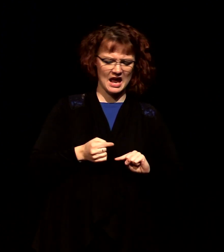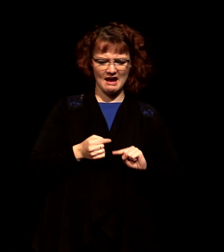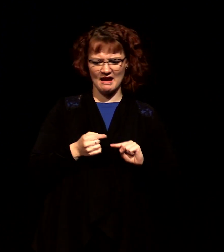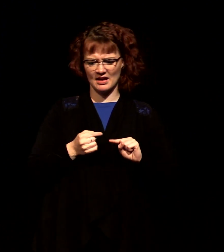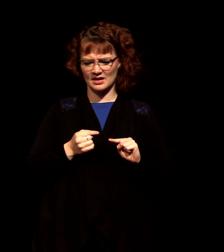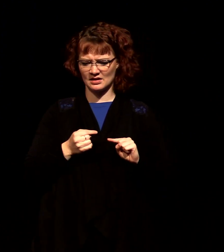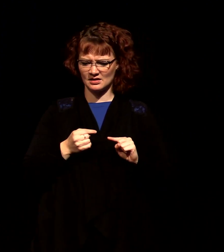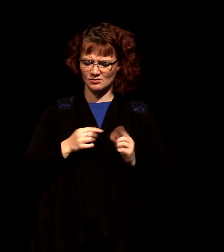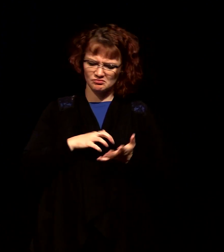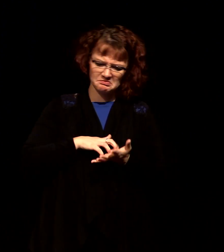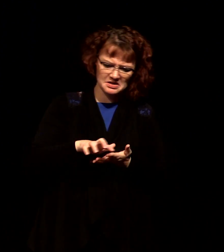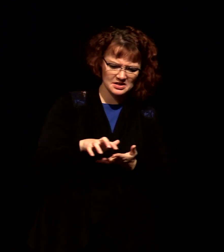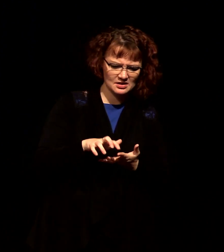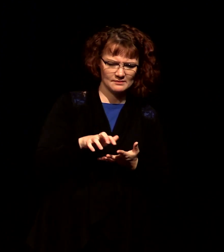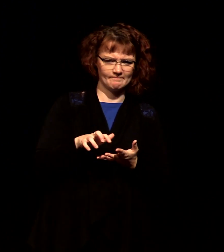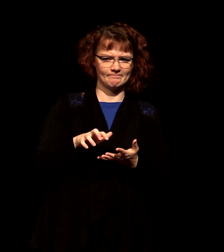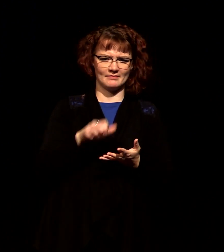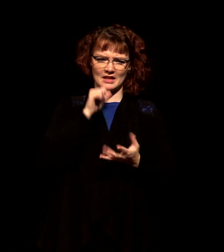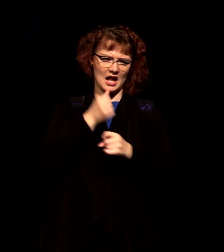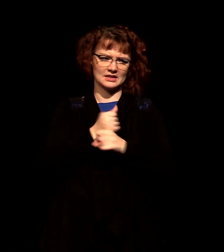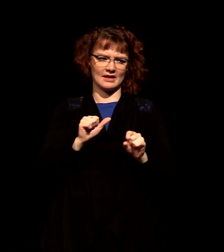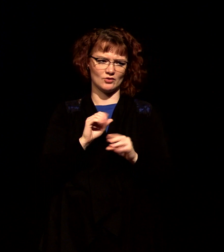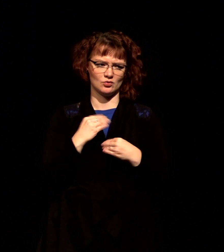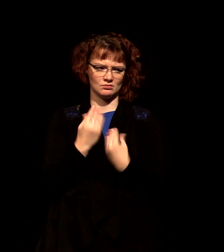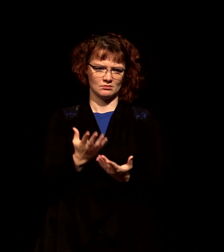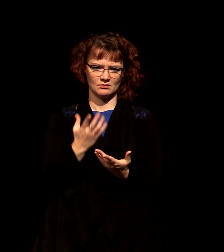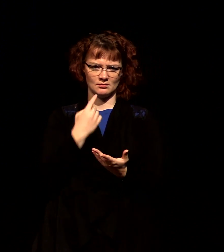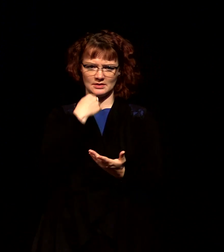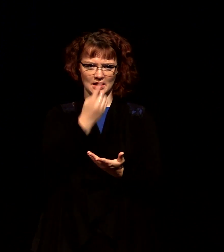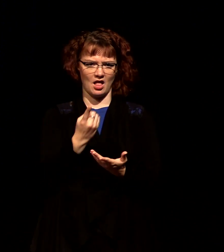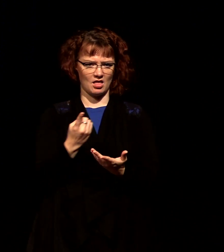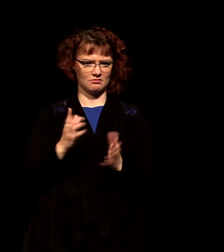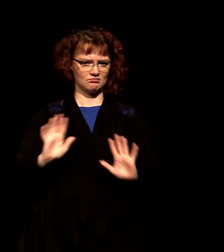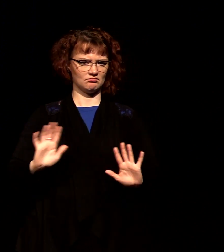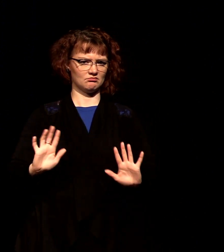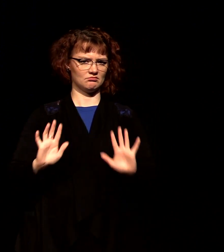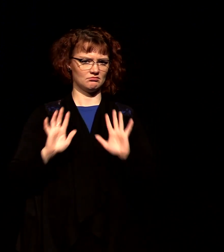phrase, sing a new song. That's because it comes right after